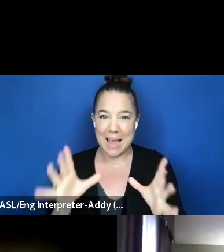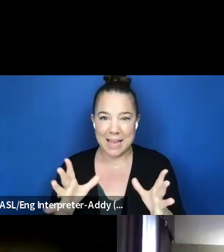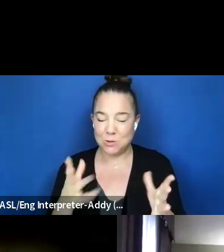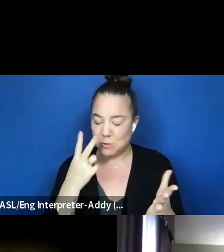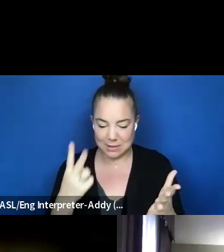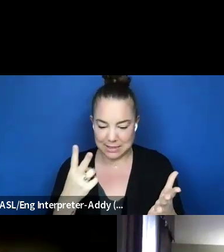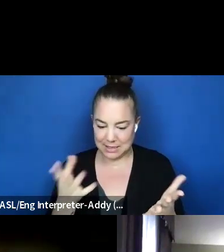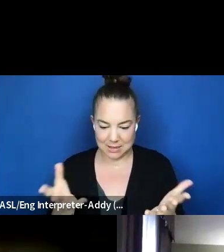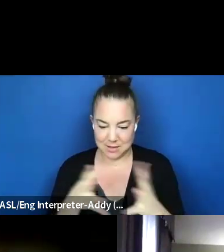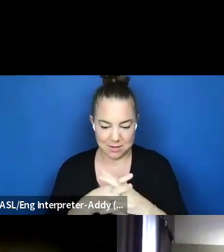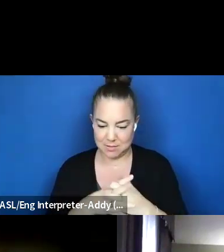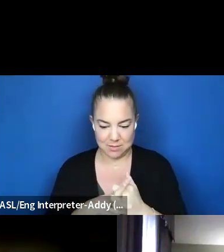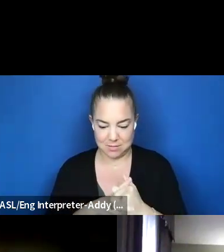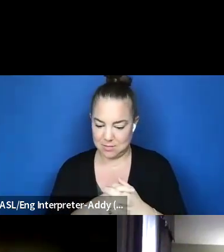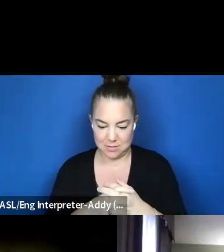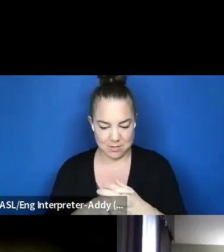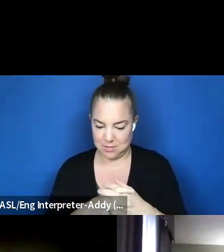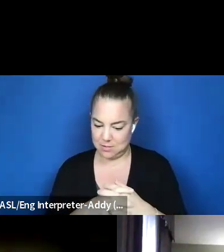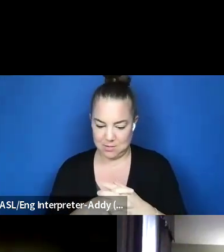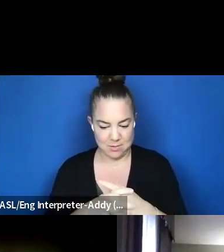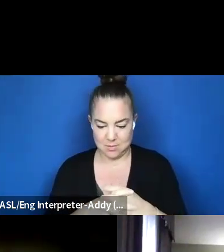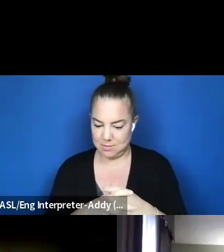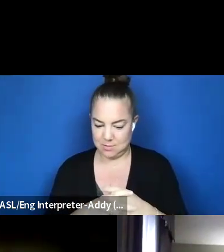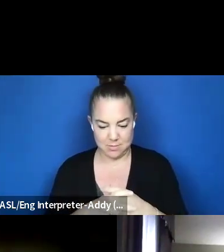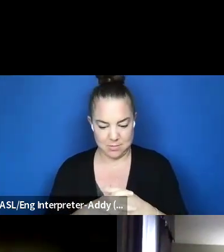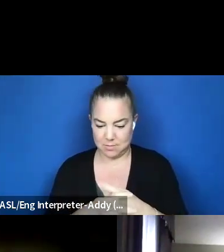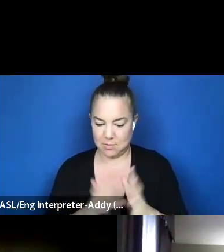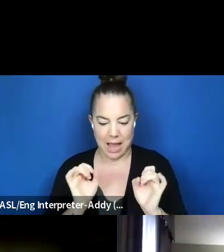Adeleigh Belyeu: I hate to see Adeleigh Belyeu: things not going right with.